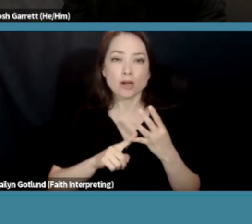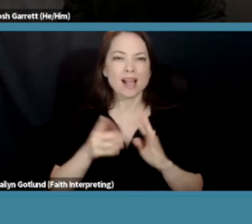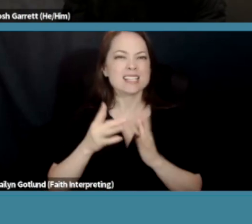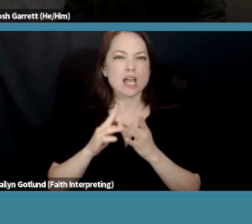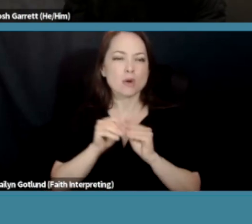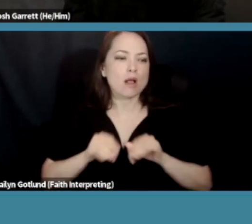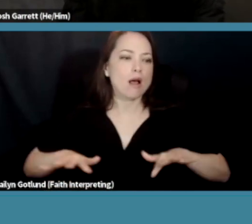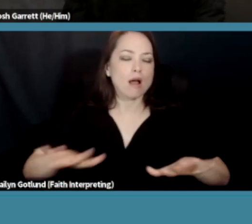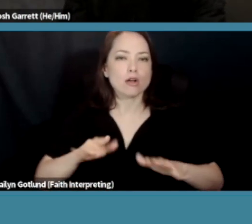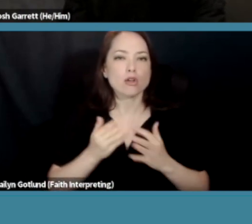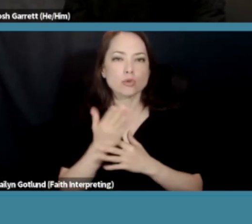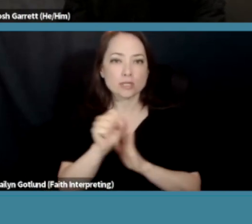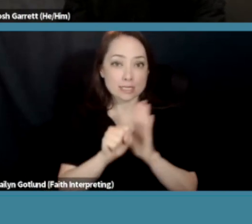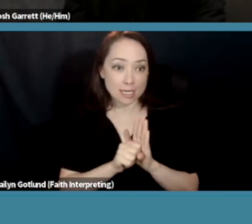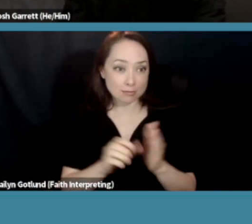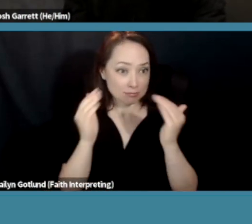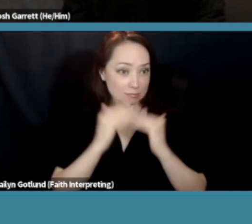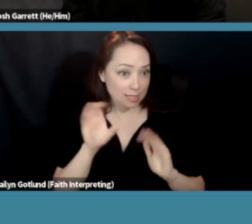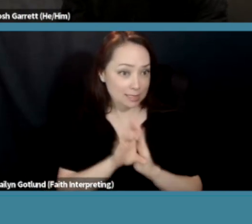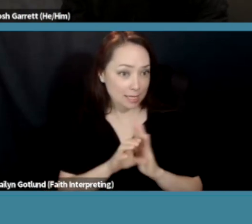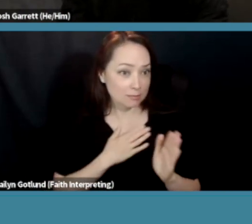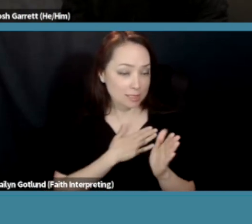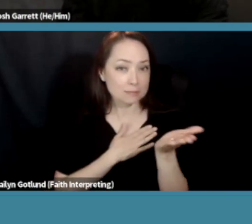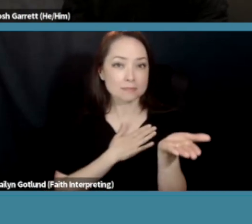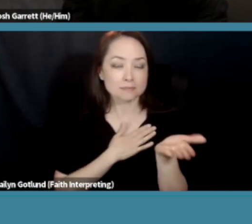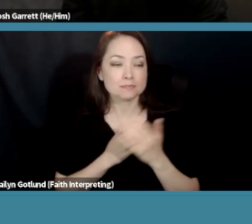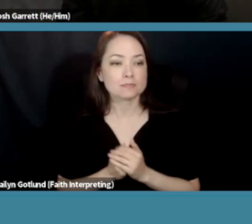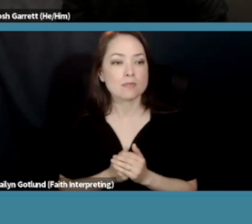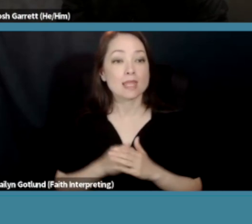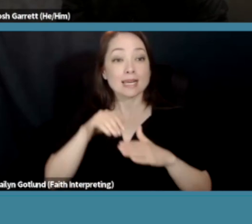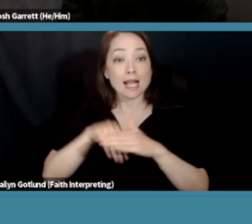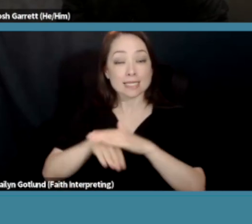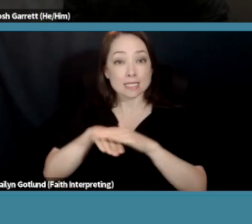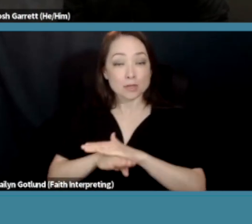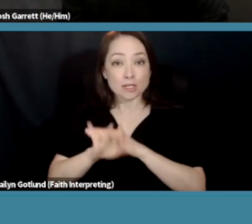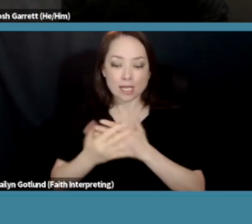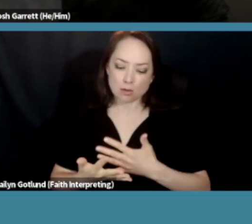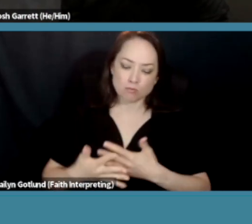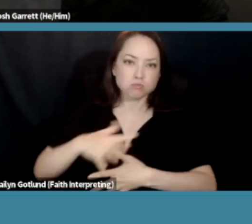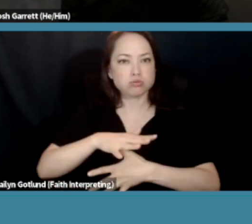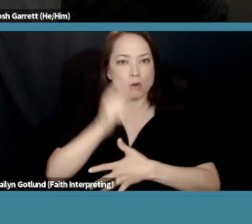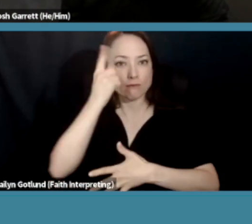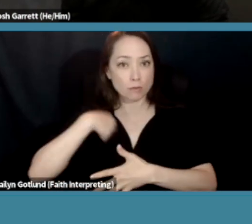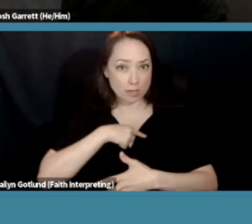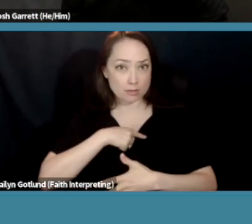Next slide, please. Accessibility is priority for us, and so our program today